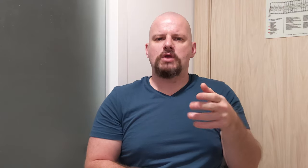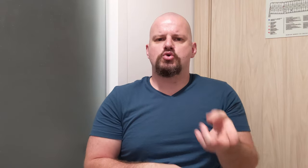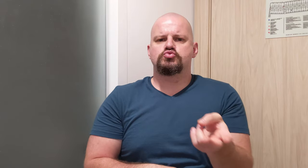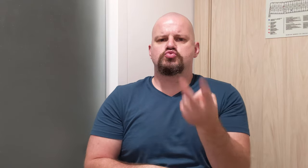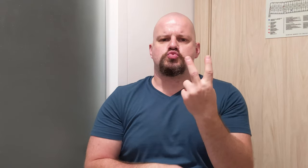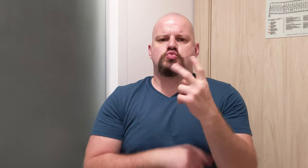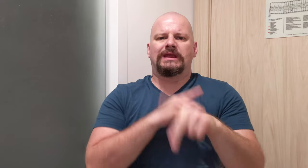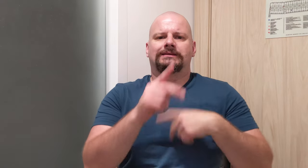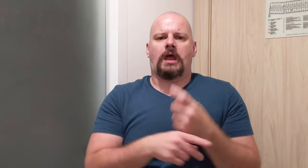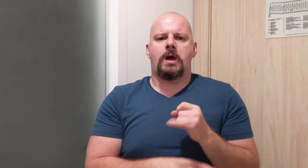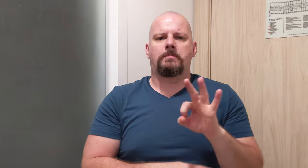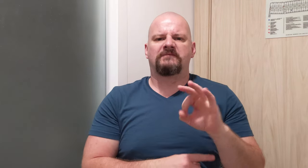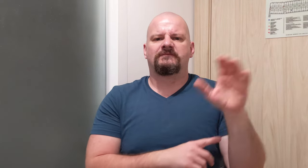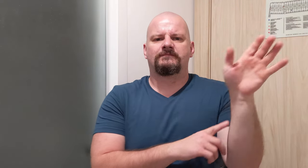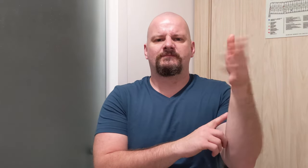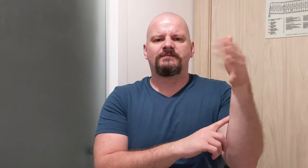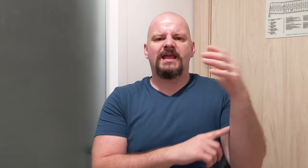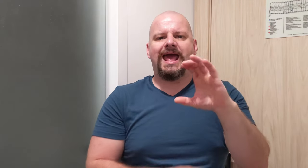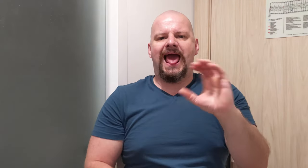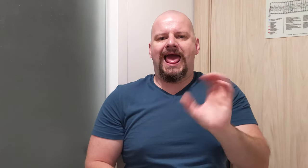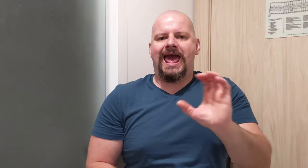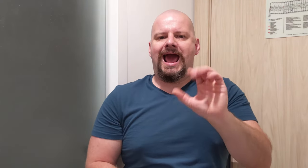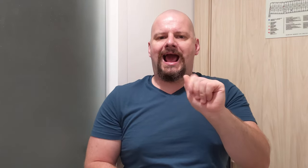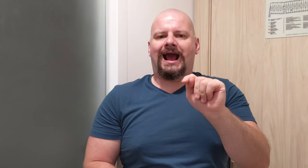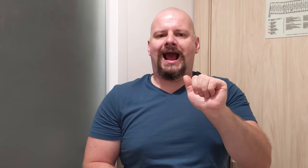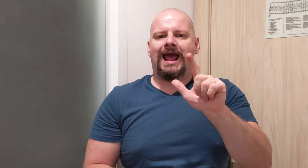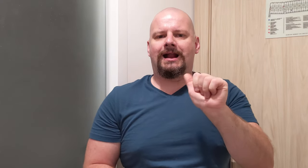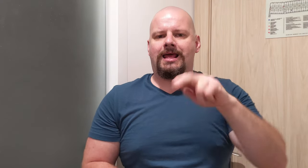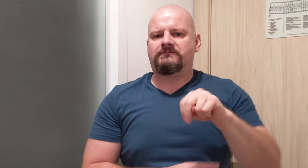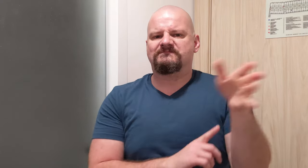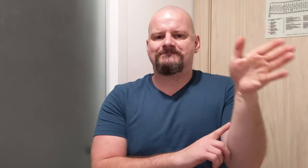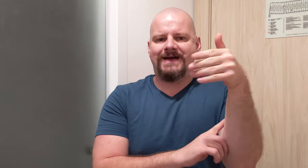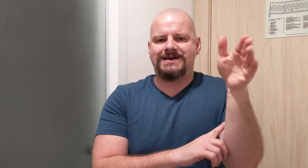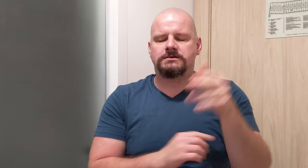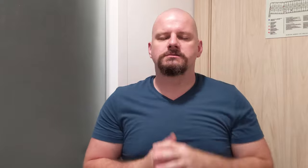There are two types of Catalan flags.